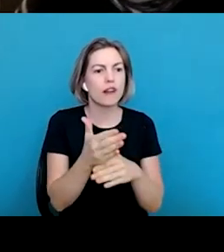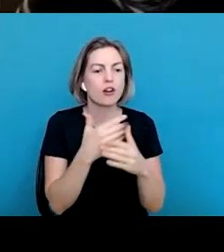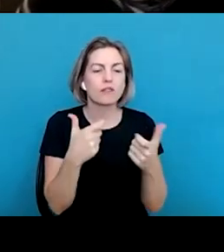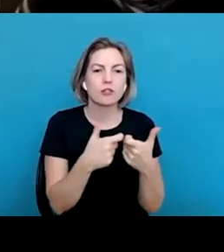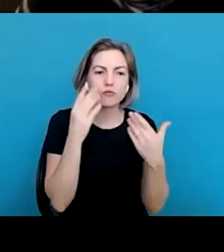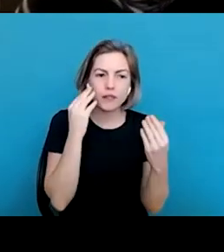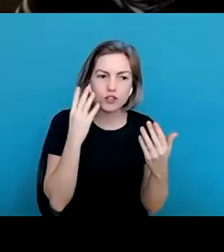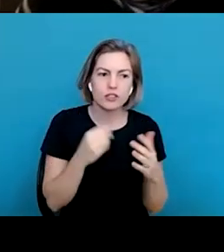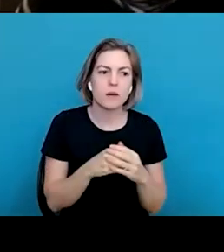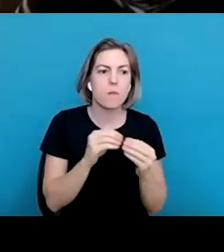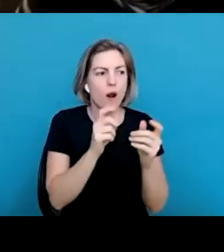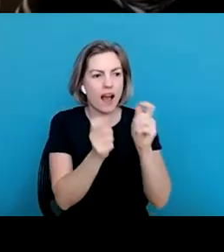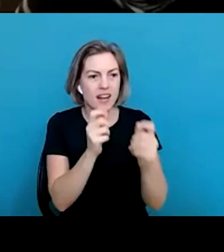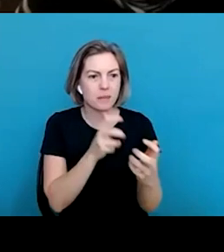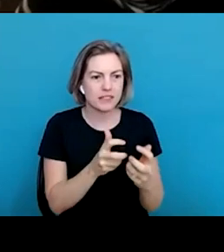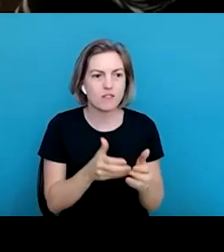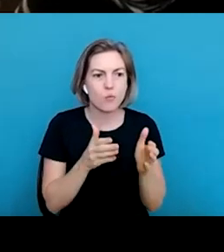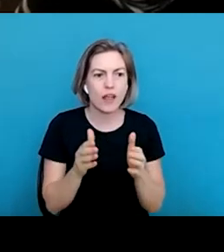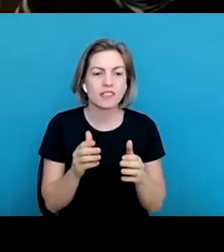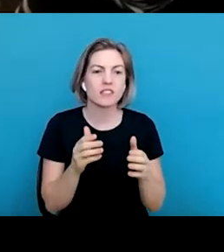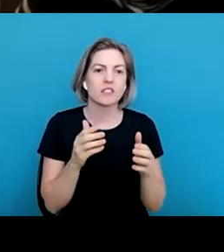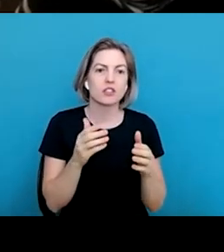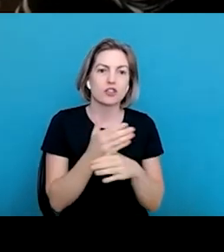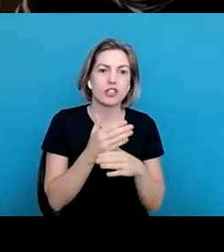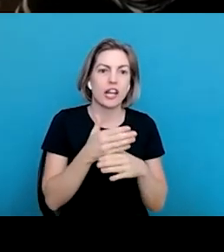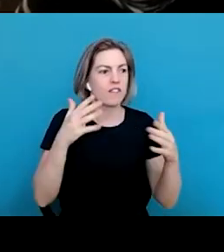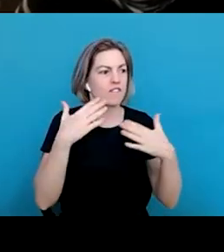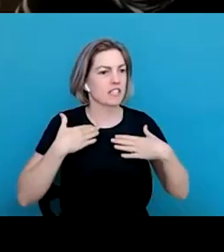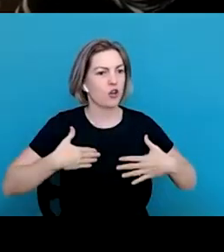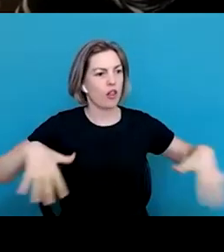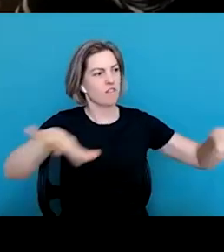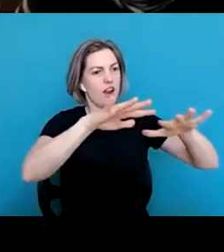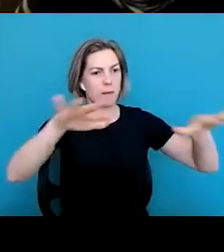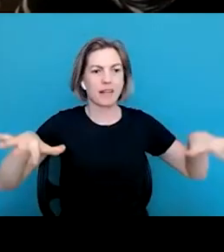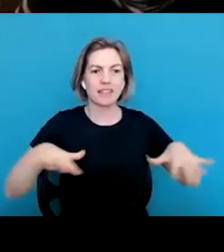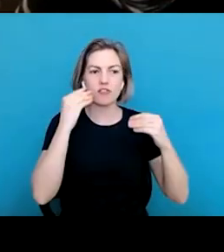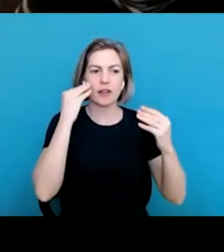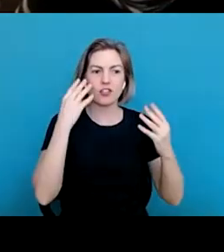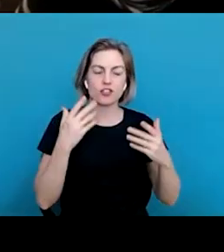more adaptive ways of sharing physical environment information in the future and I think if you think about where a lot of